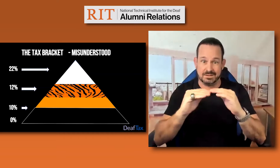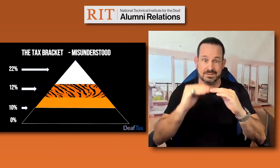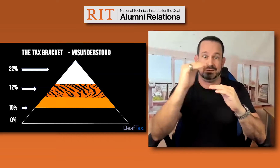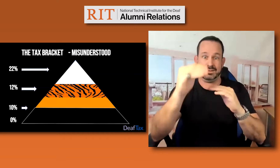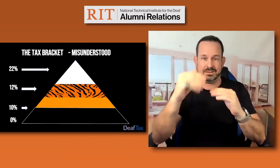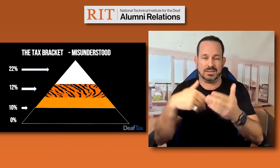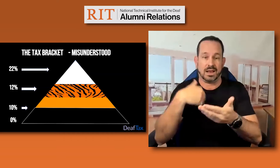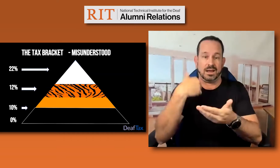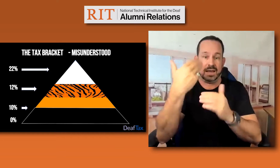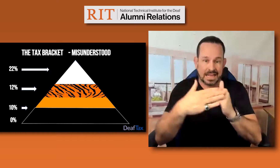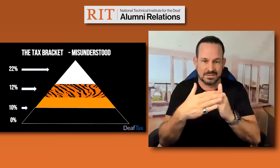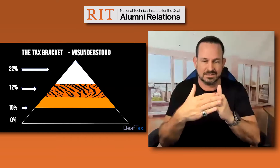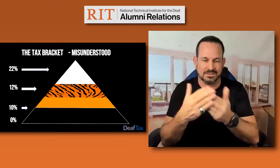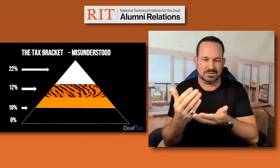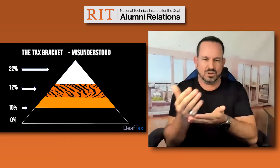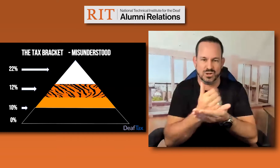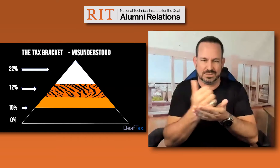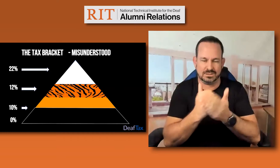a standard and then an itemized deduction.